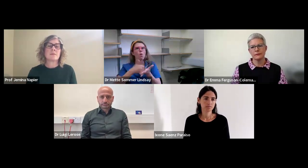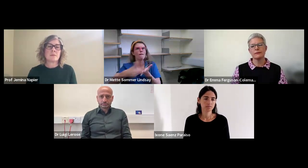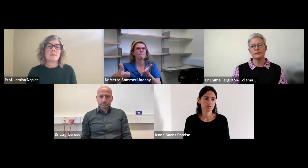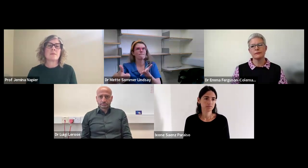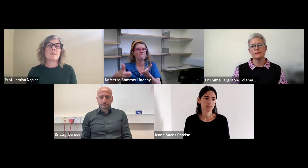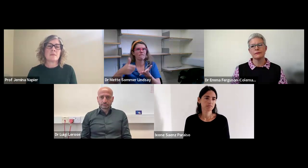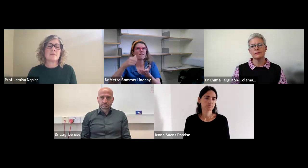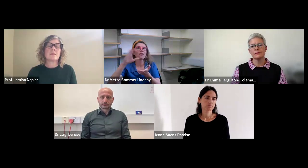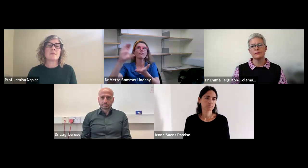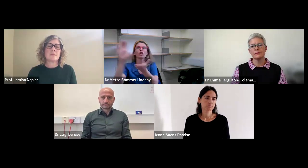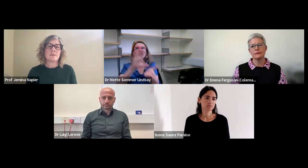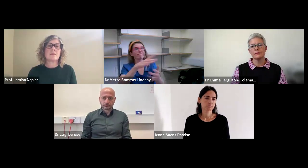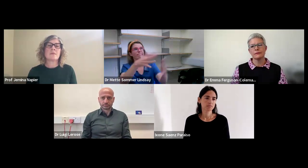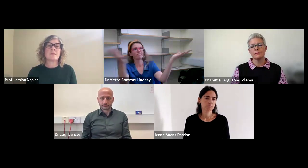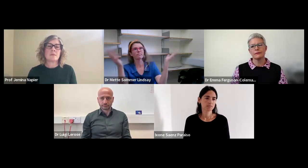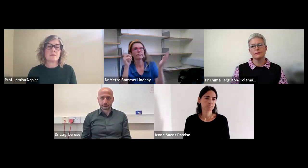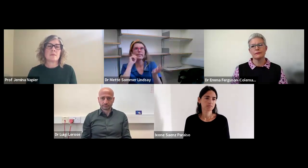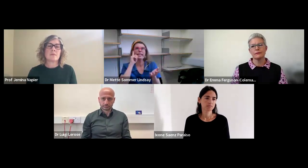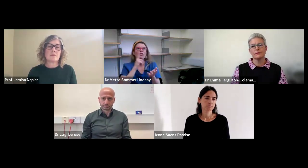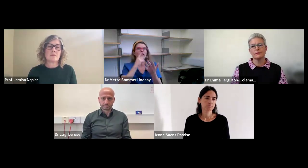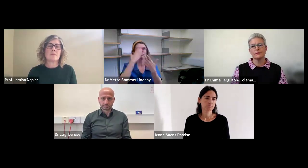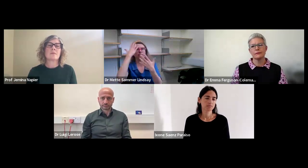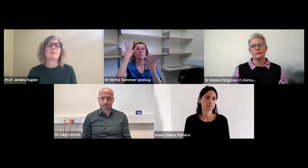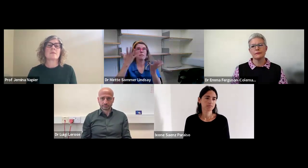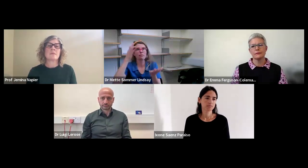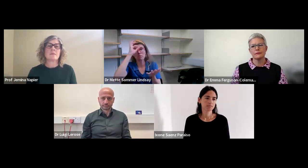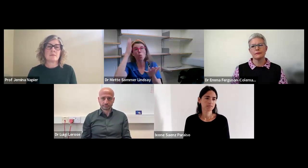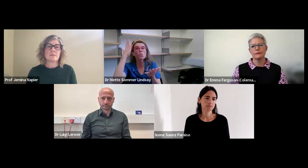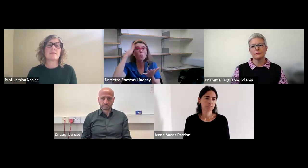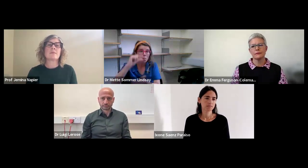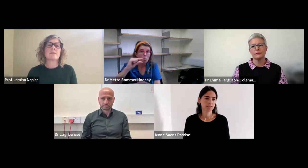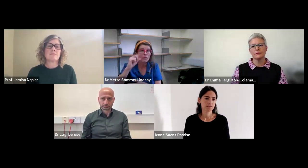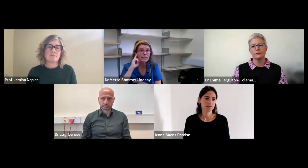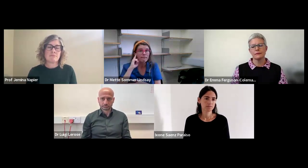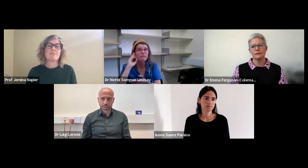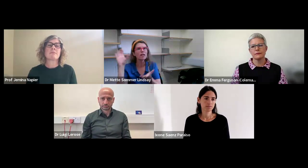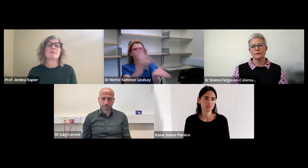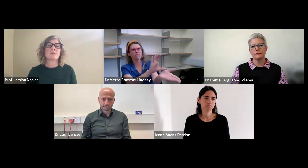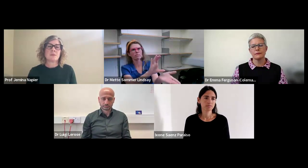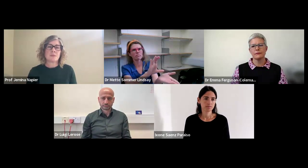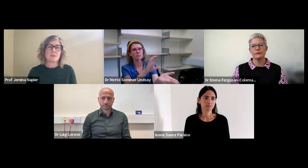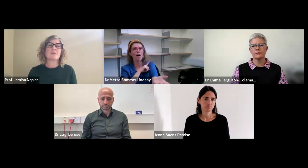because I mean project funding we've seen a great deal of, but we often see hearing